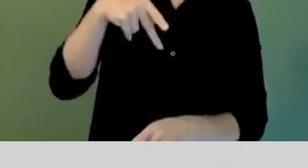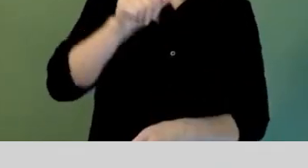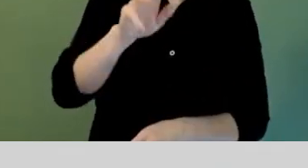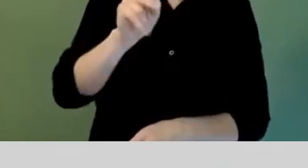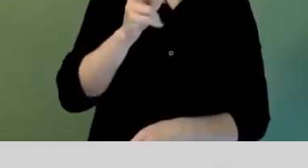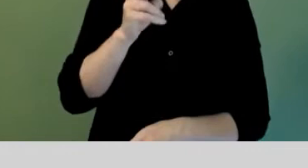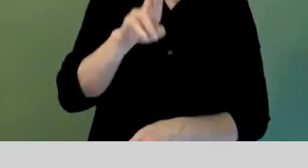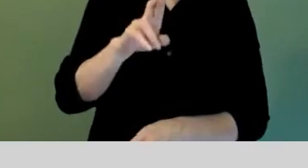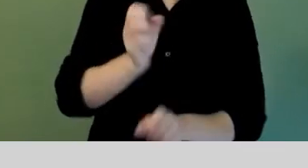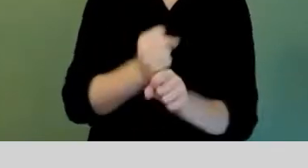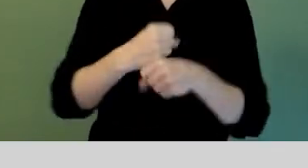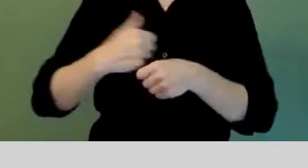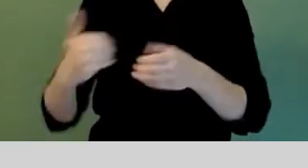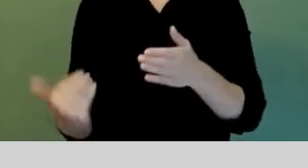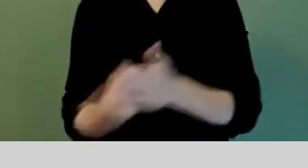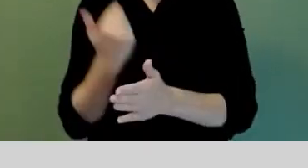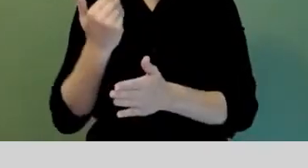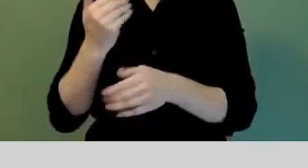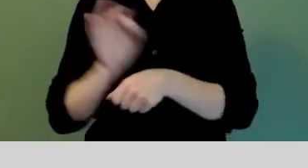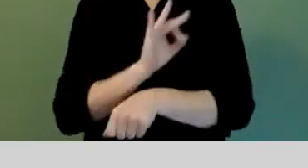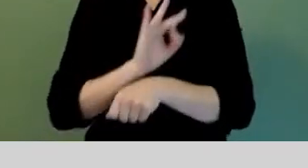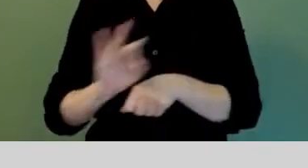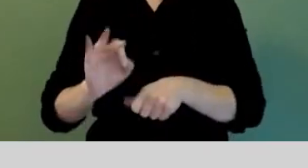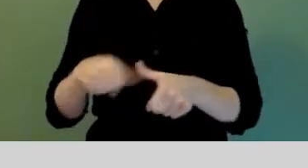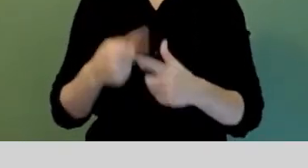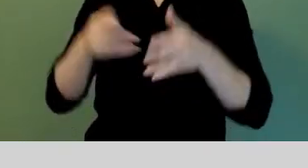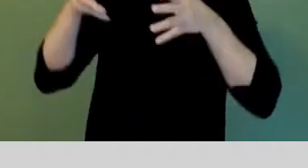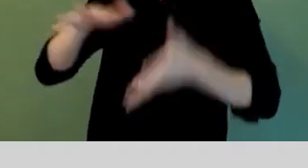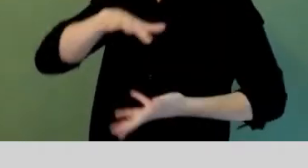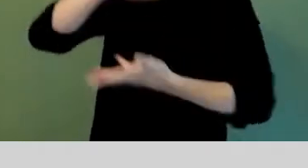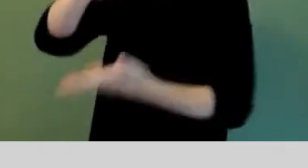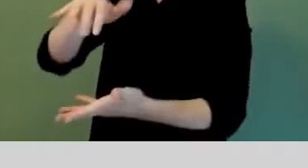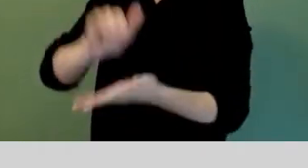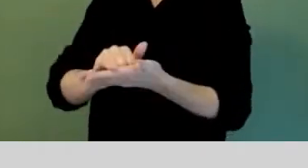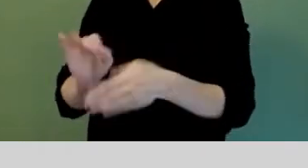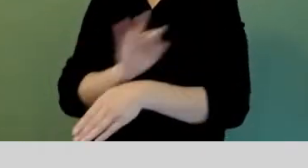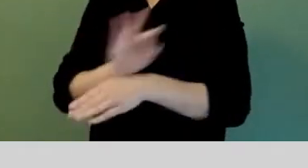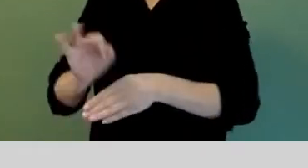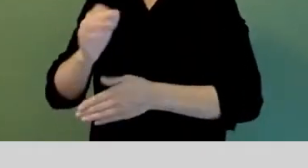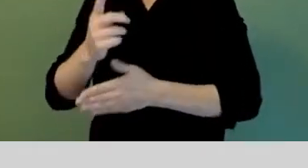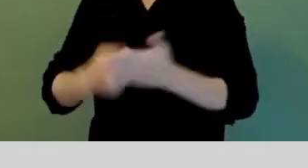in the place of the function that we wrote. To be more clear,